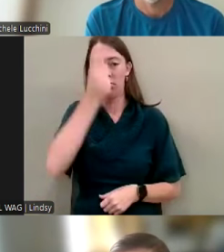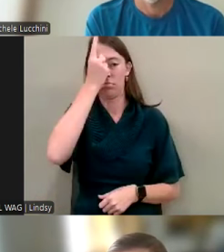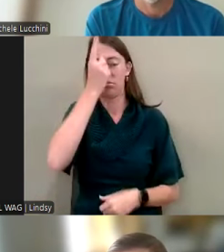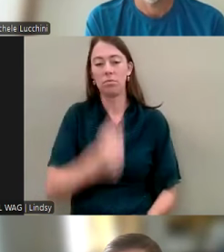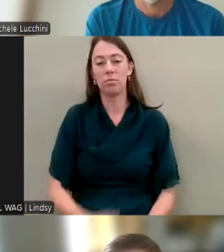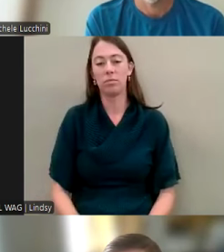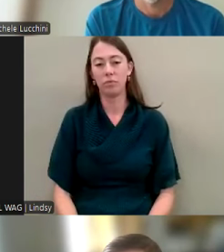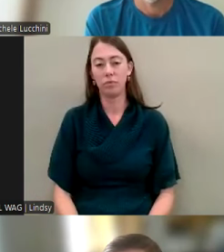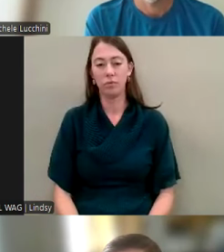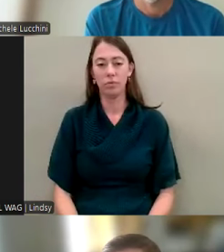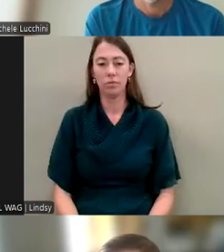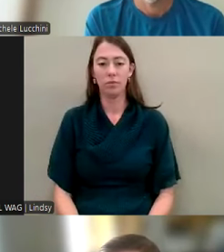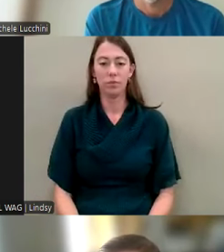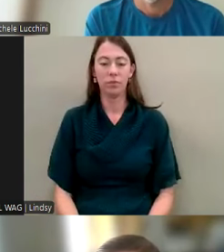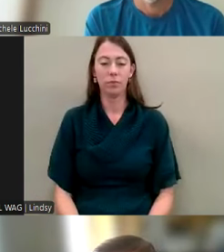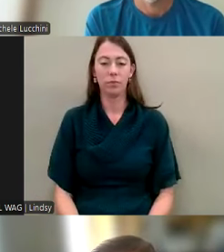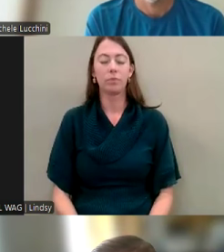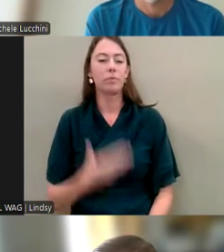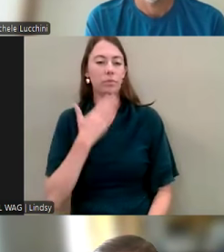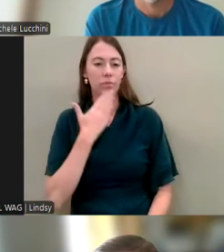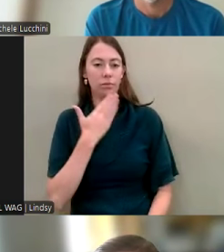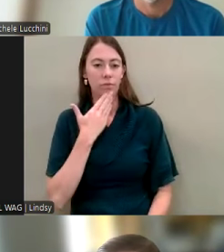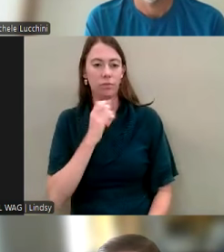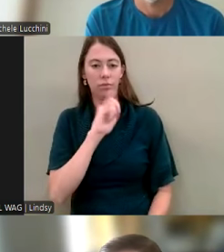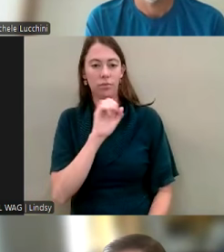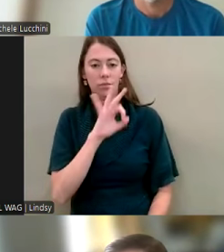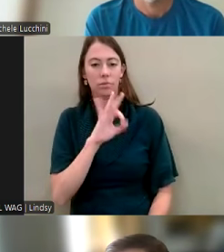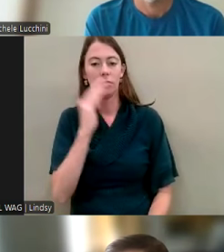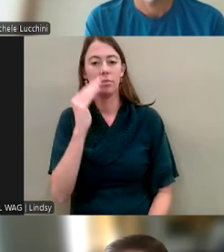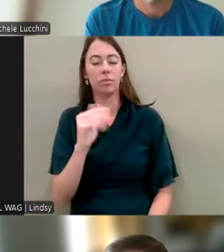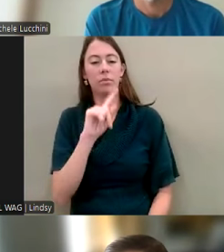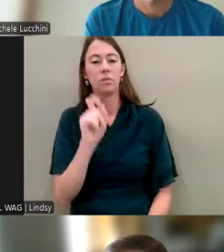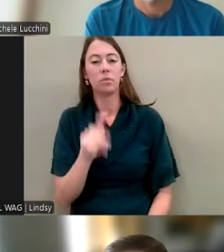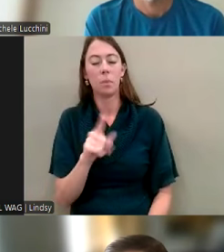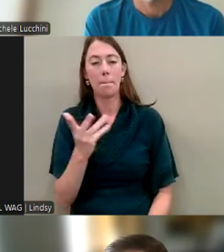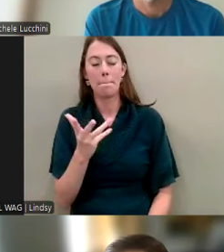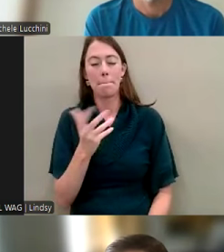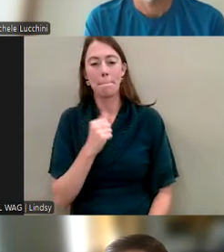Jeff. And thank you, Michele. Our next question is, how can we